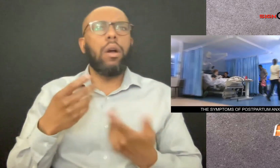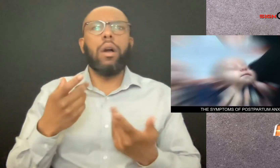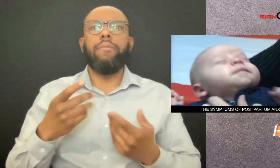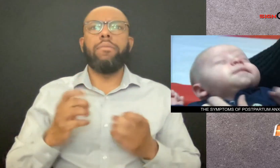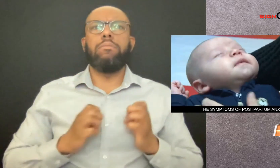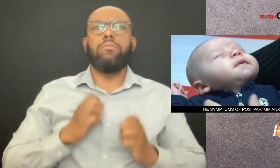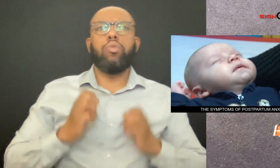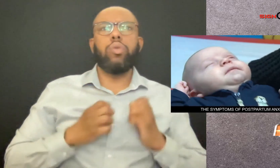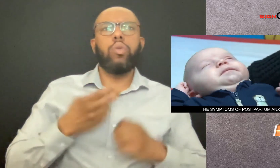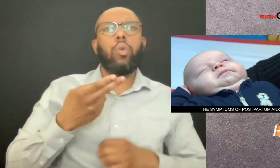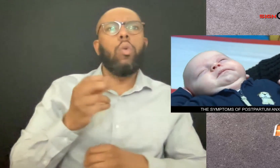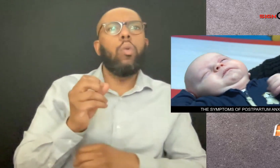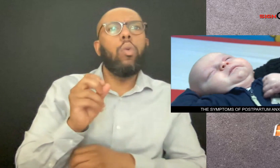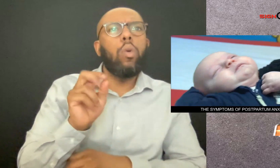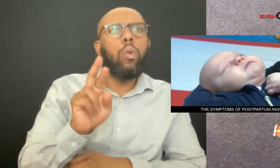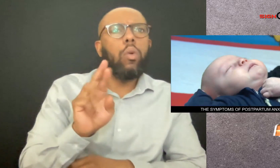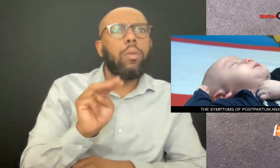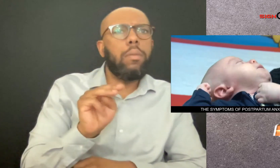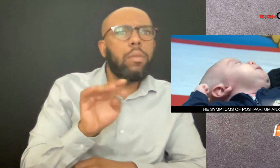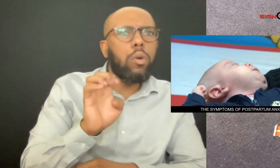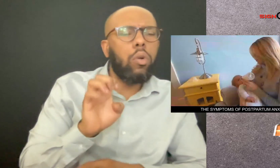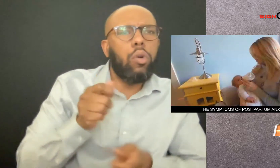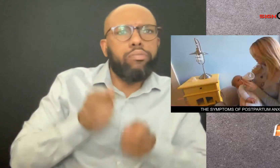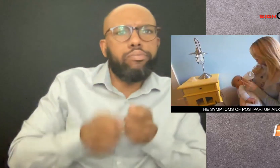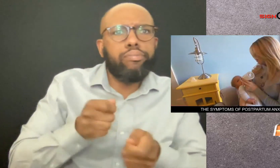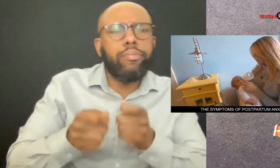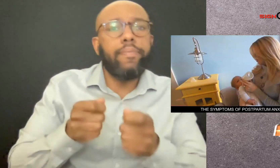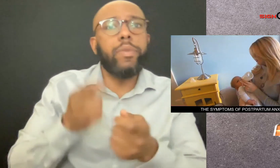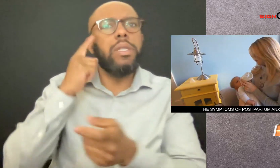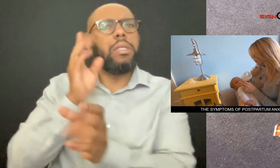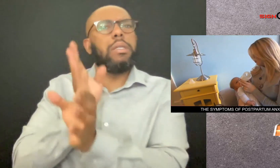Typically caused by a combination of hormone changes